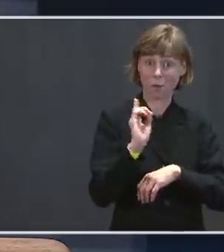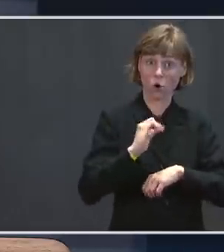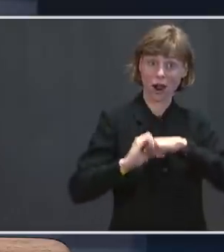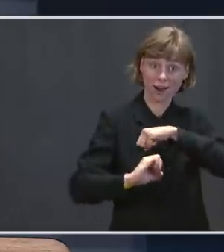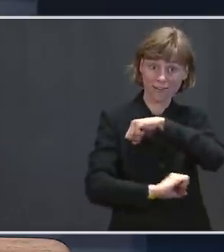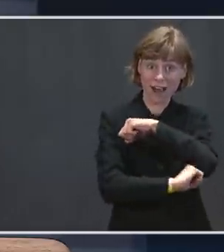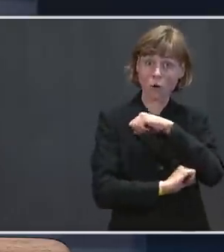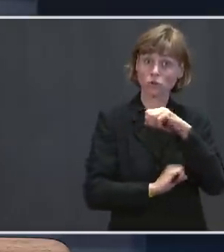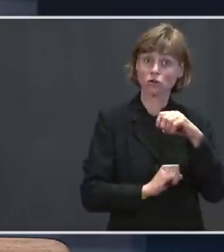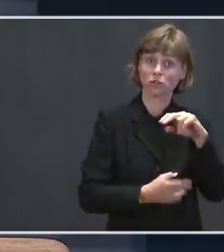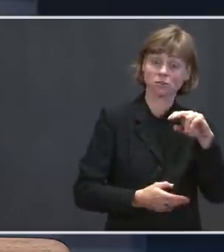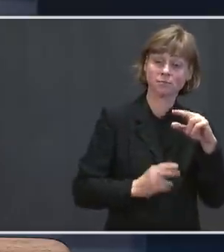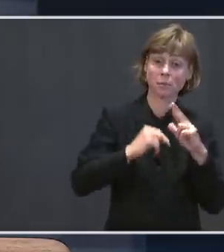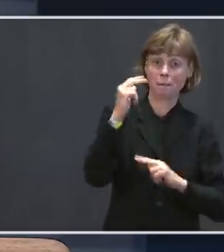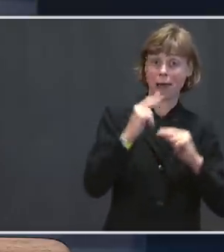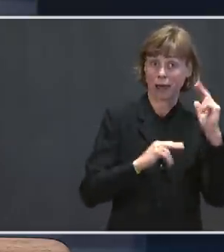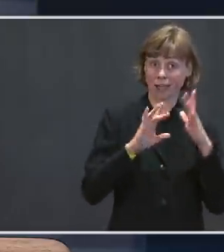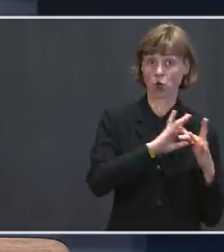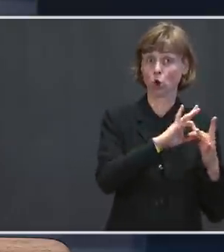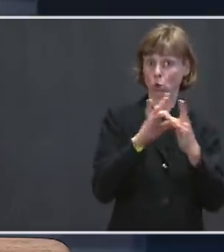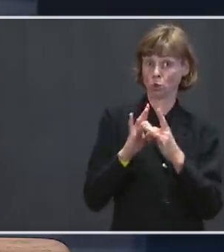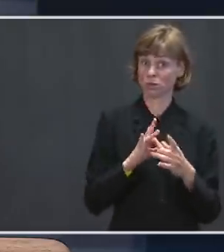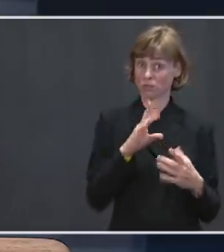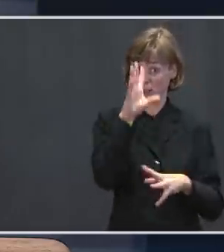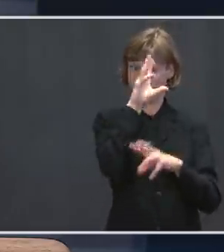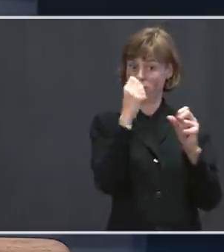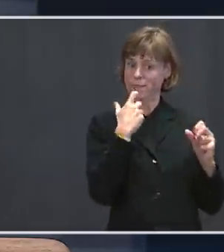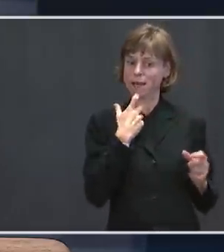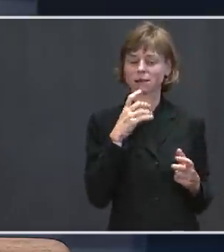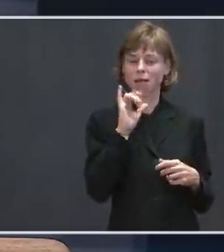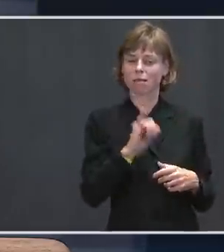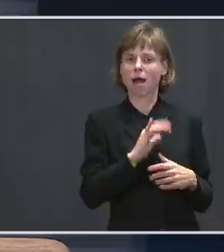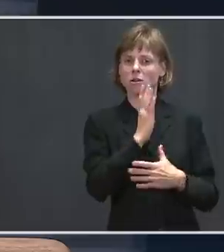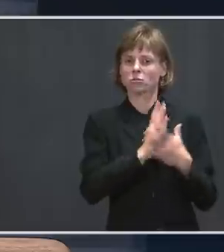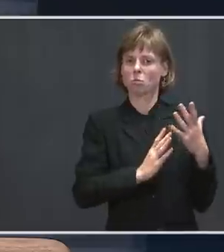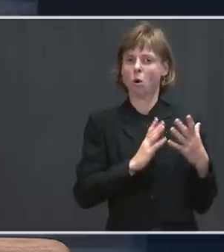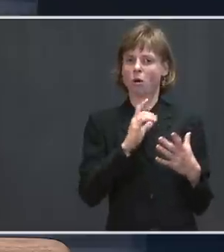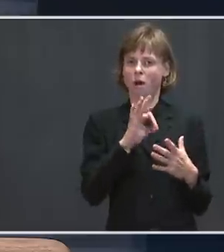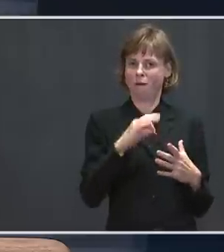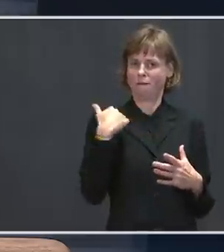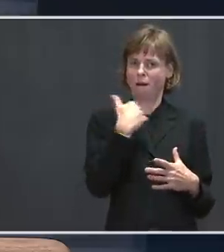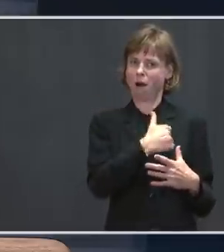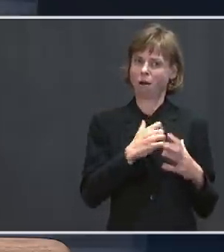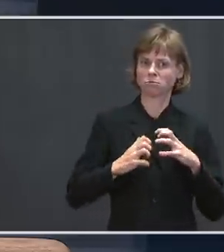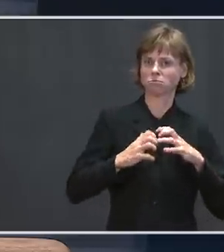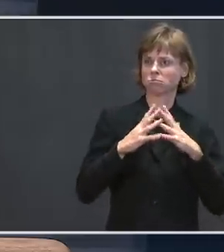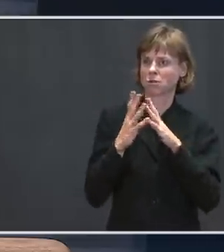that will be an important part of us operating effectively in the world. But when it comes to Burma specifically,